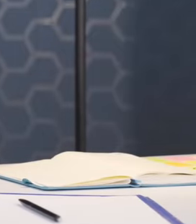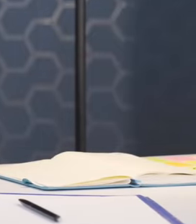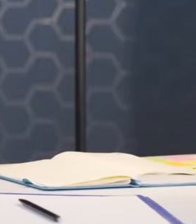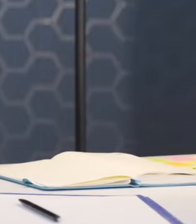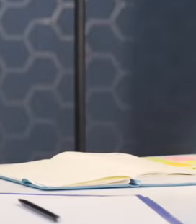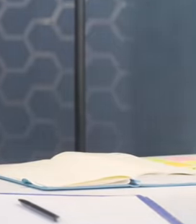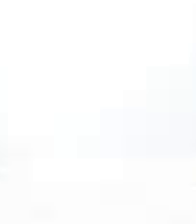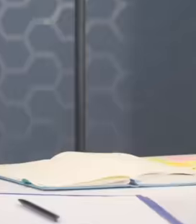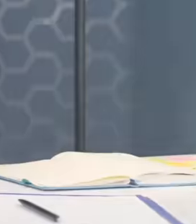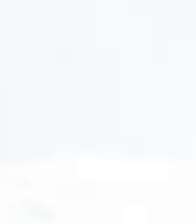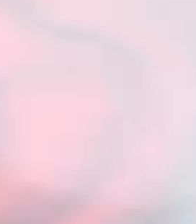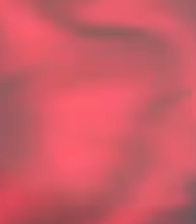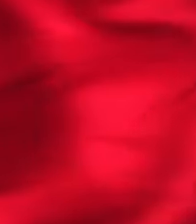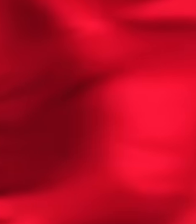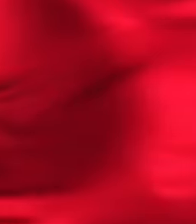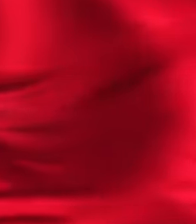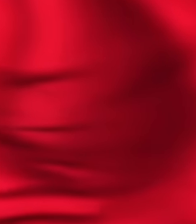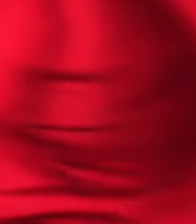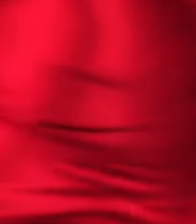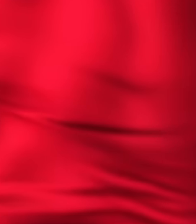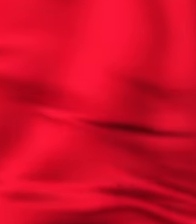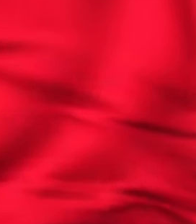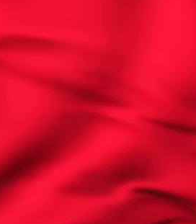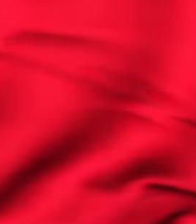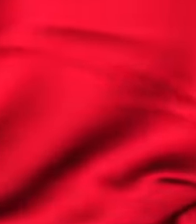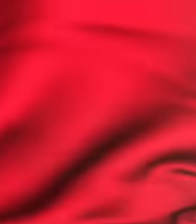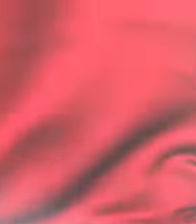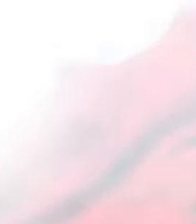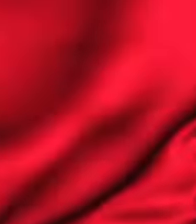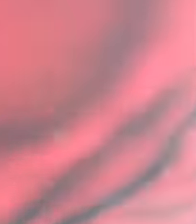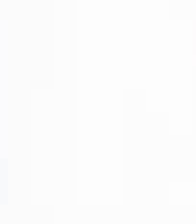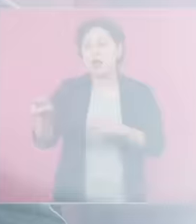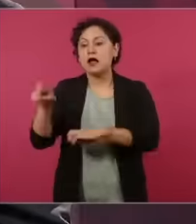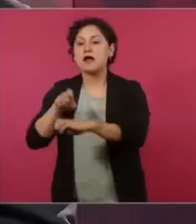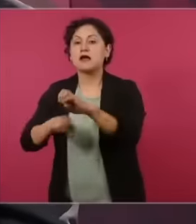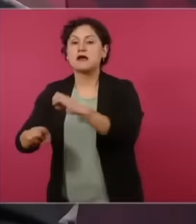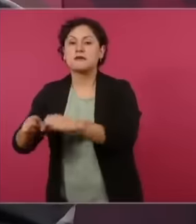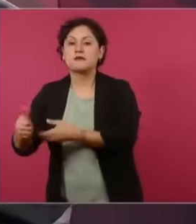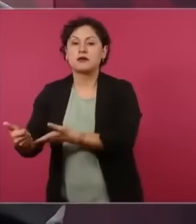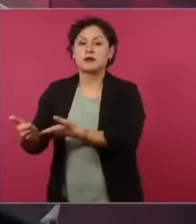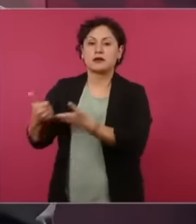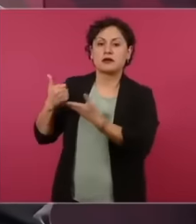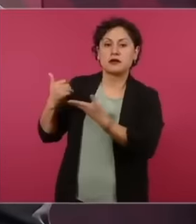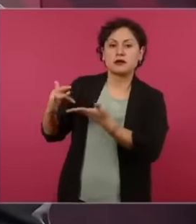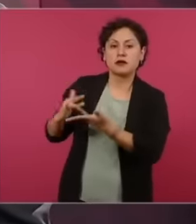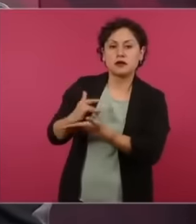of Mexico have already decided that plan C of former president López Obrador is still in full